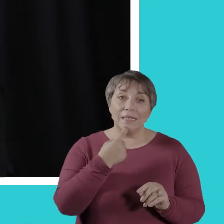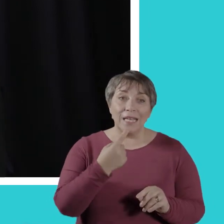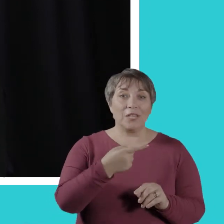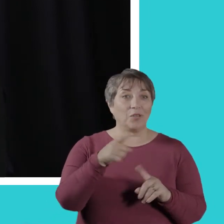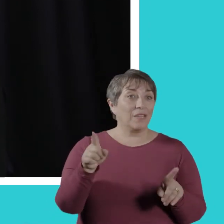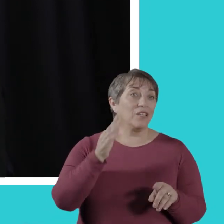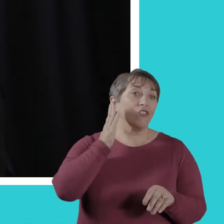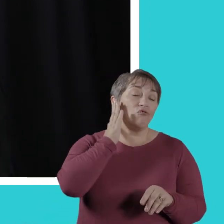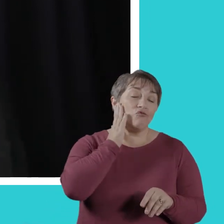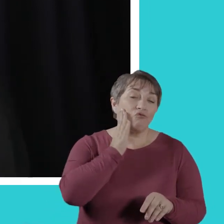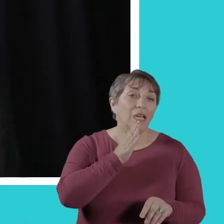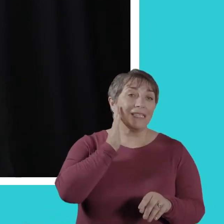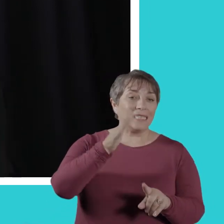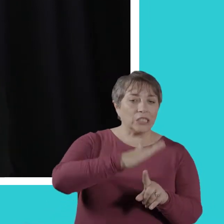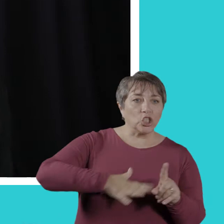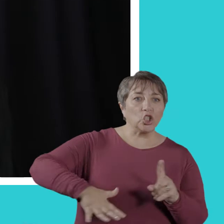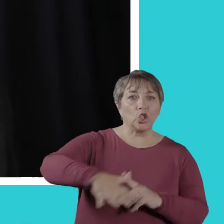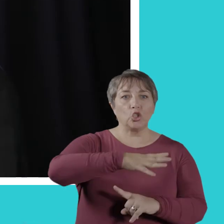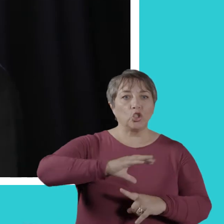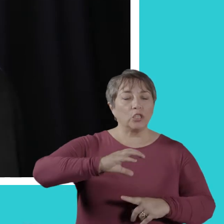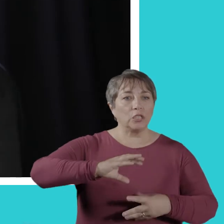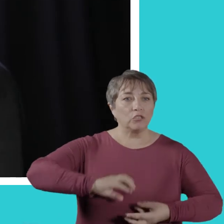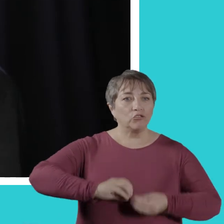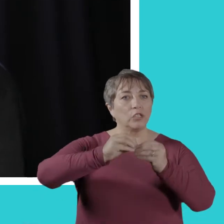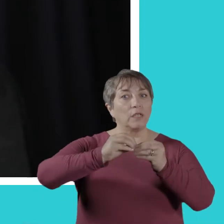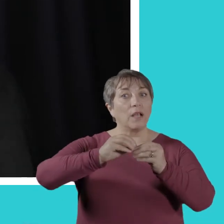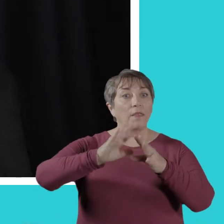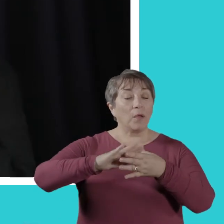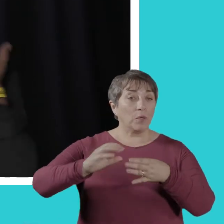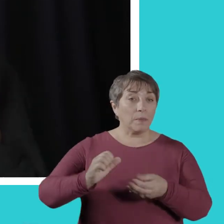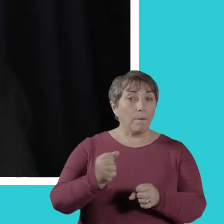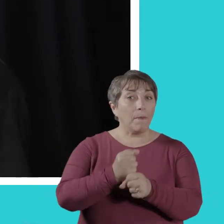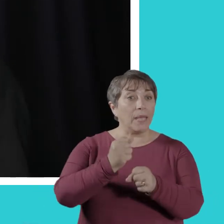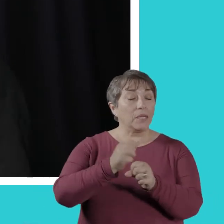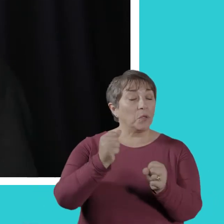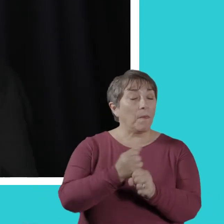is a social construct that was curated to make us believe that people who present as white are